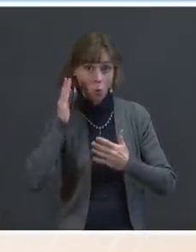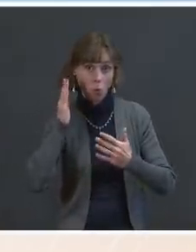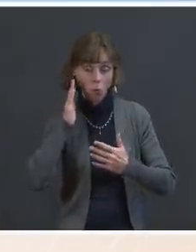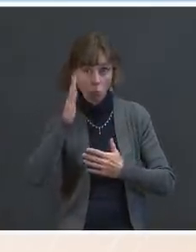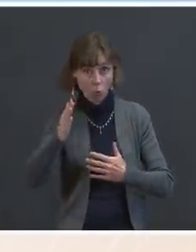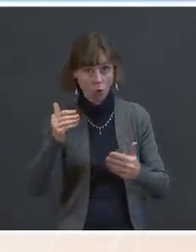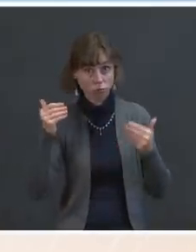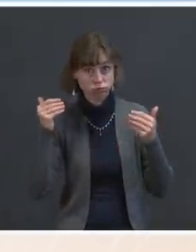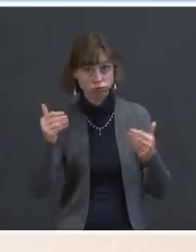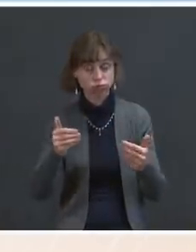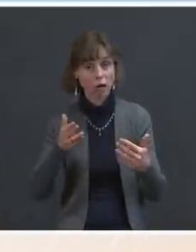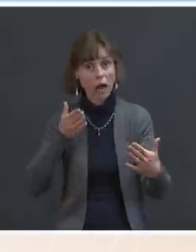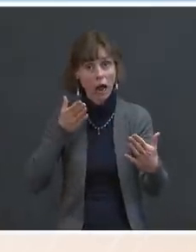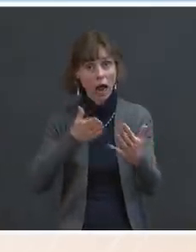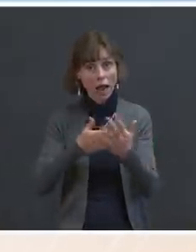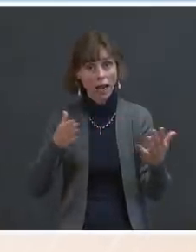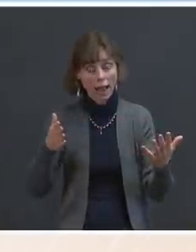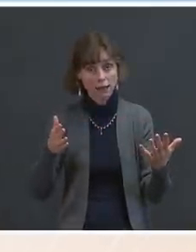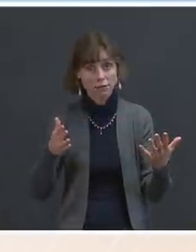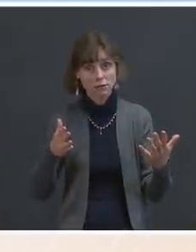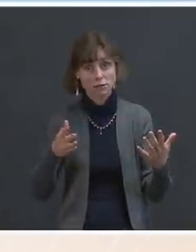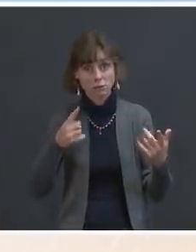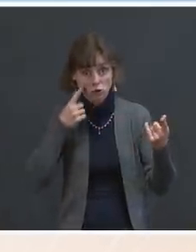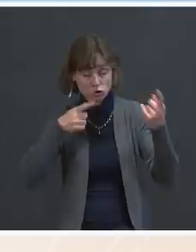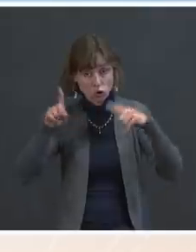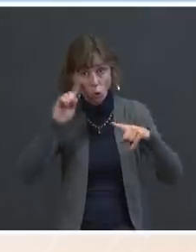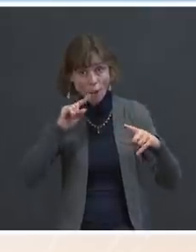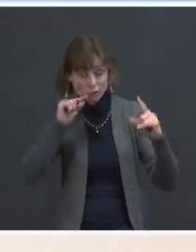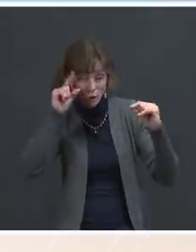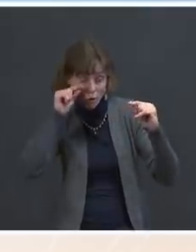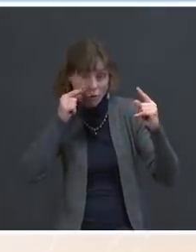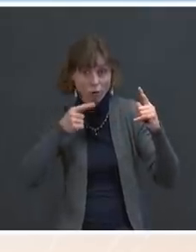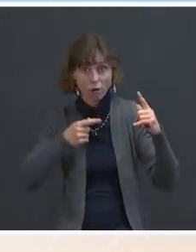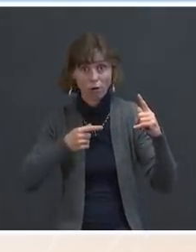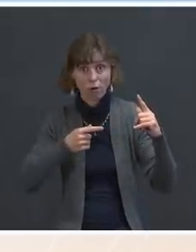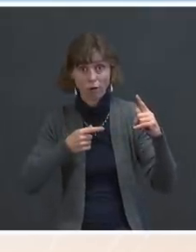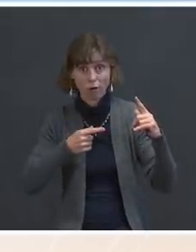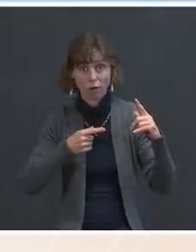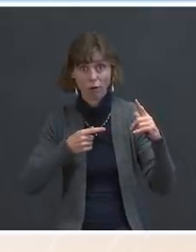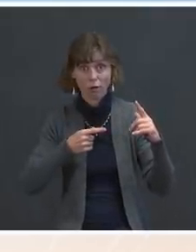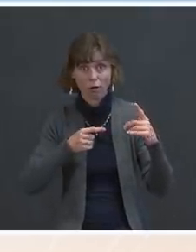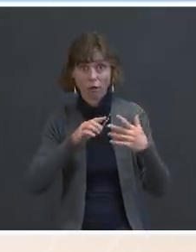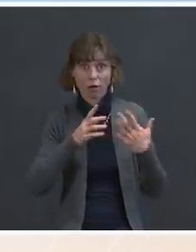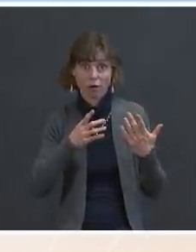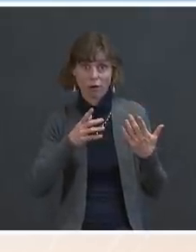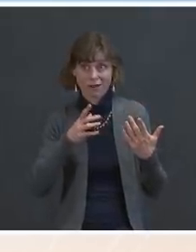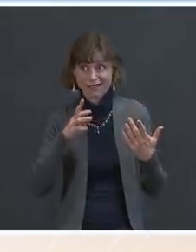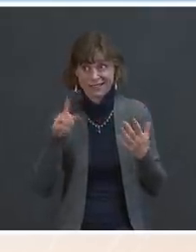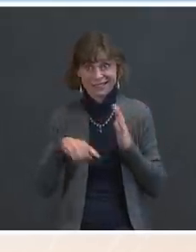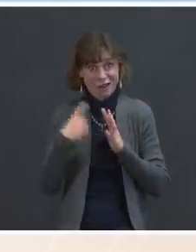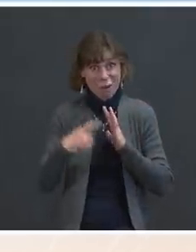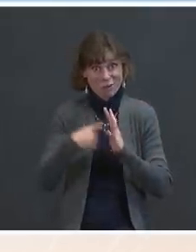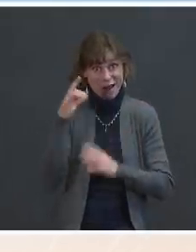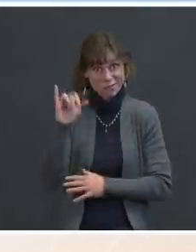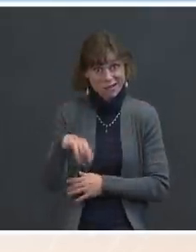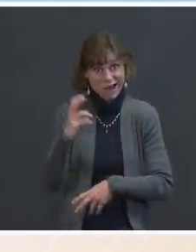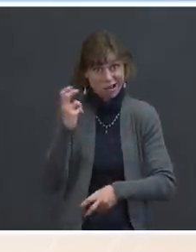And in some places, that will be hard to do if you've got officials for whom there is a cloud.